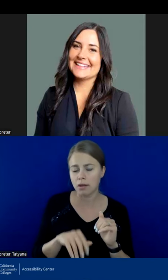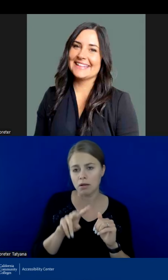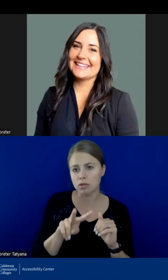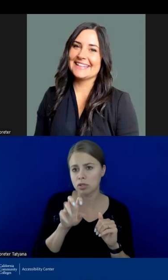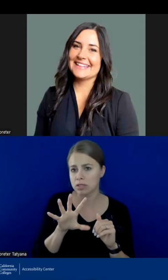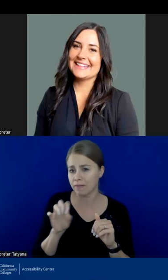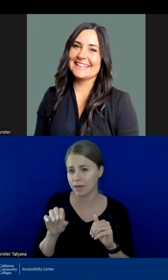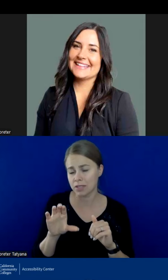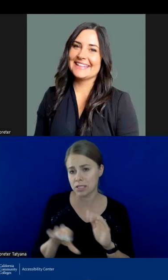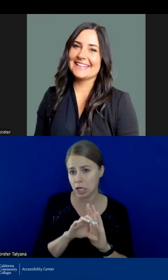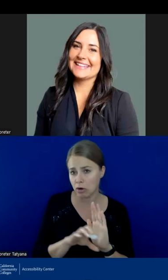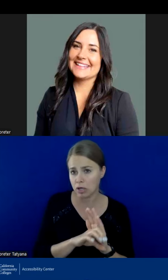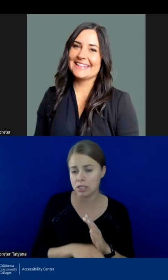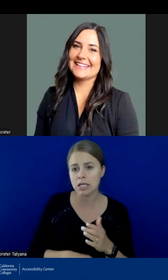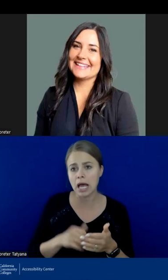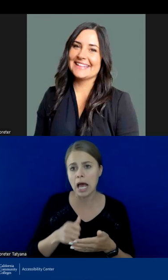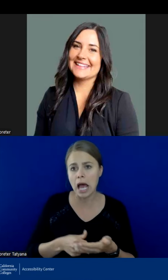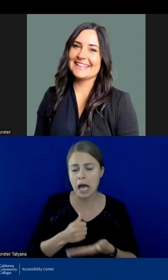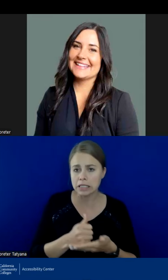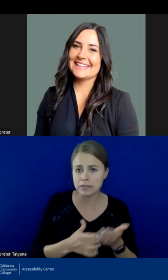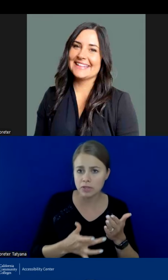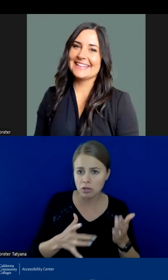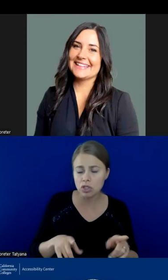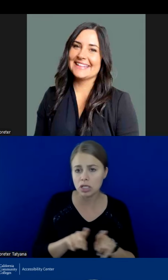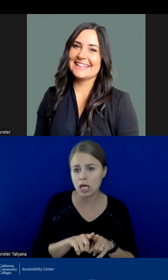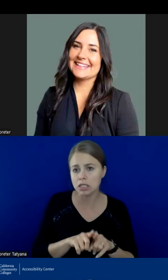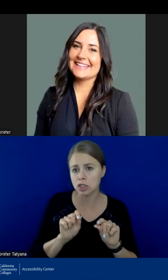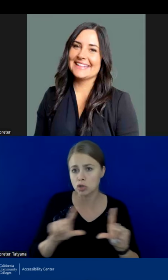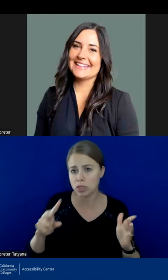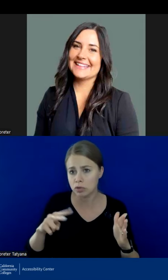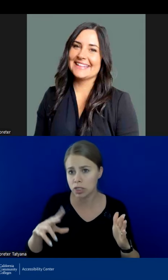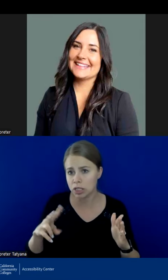And then assistive technologies such as screen readers may not be able to read.